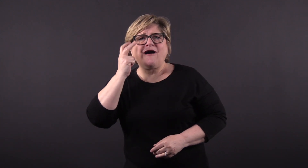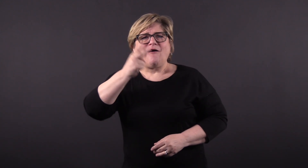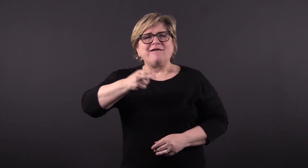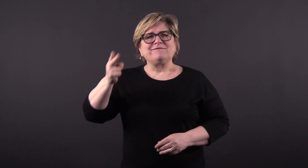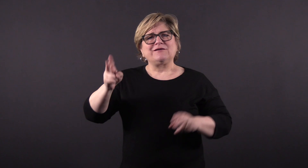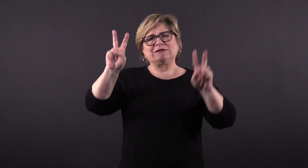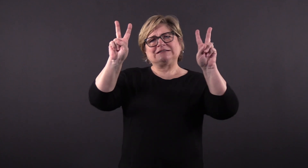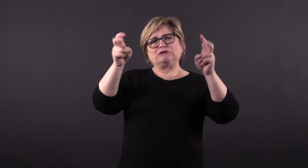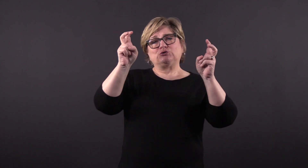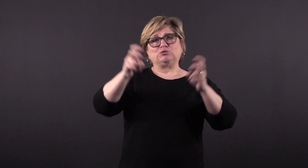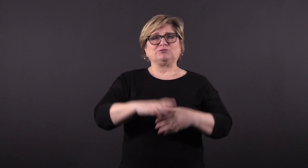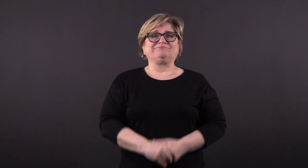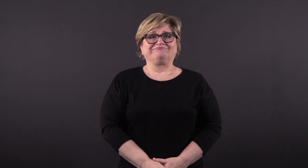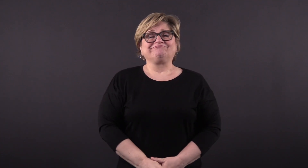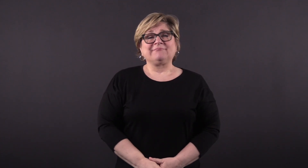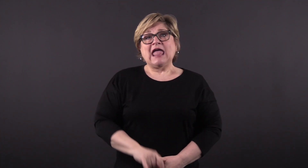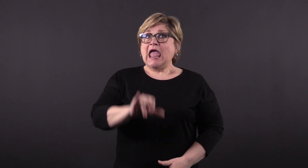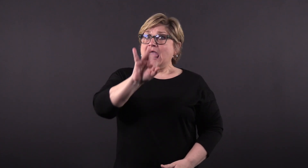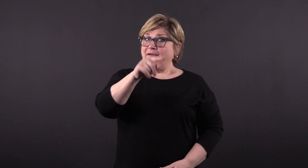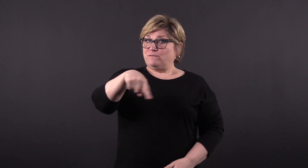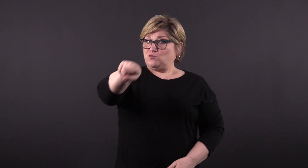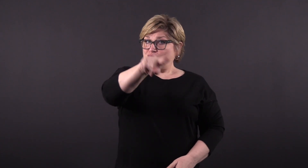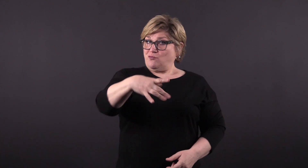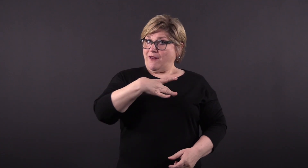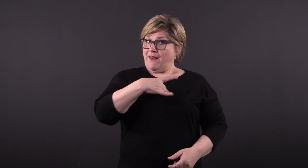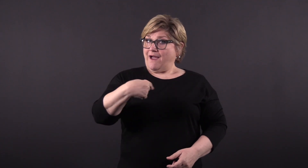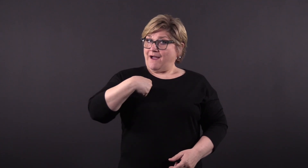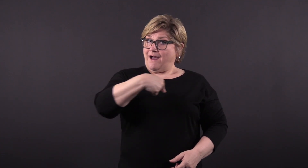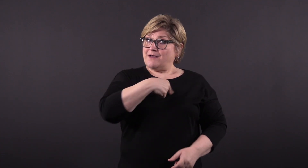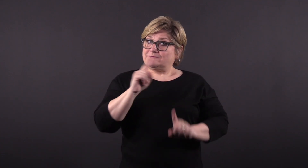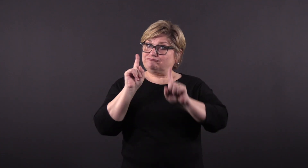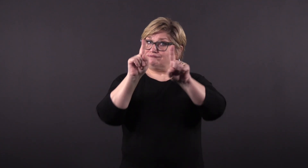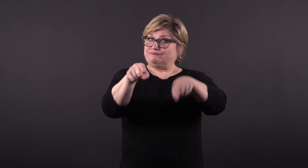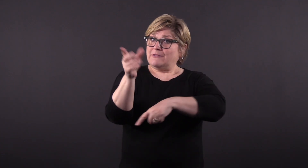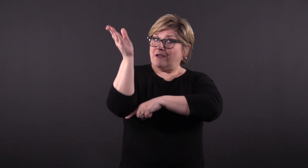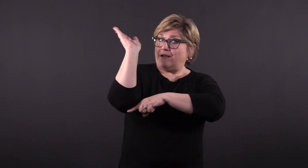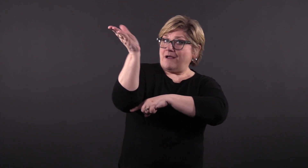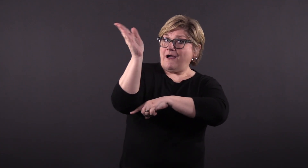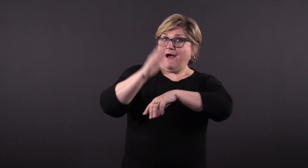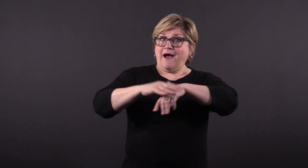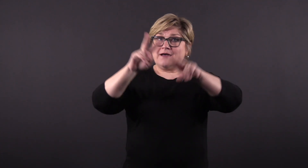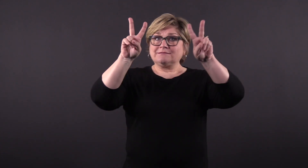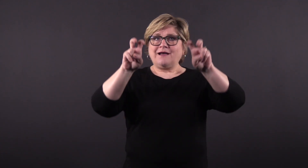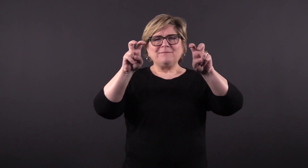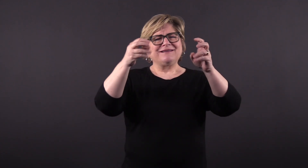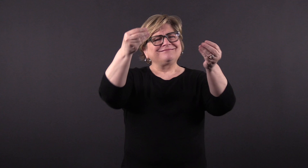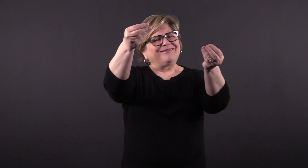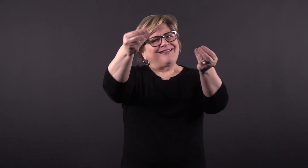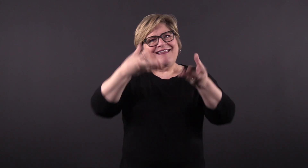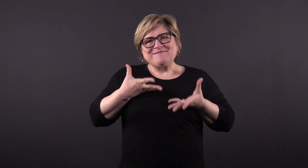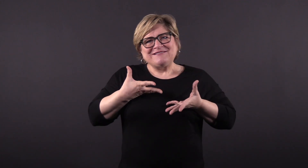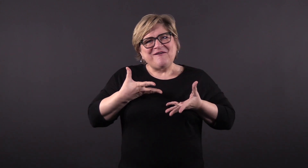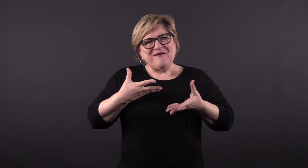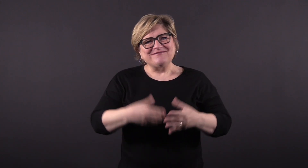and hard of hearing issues. If you would like for us to present on a topic, let me know.